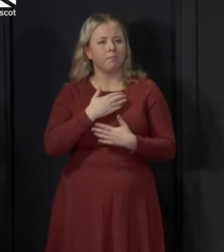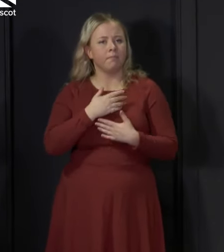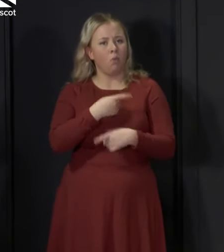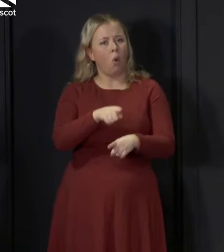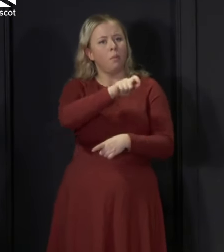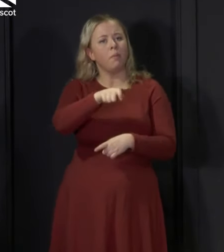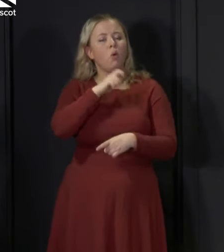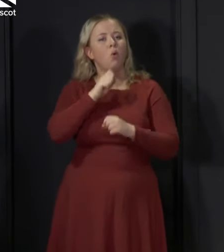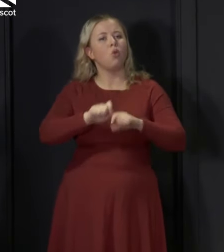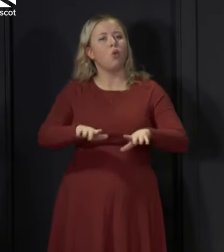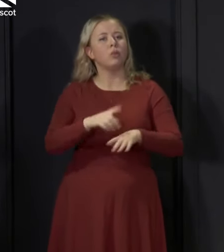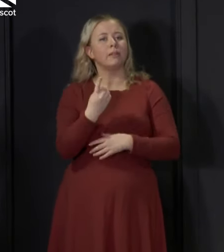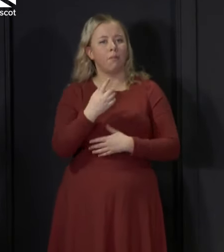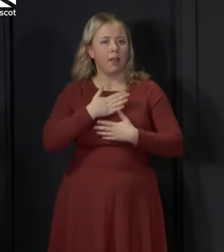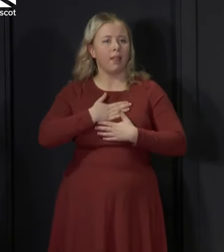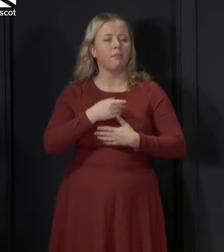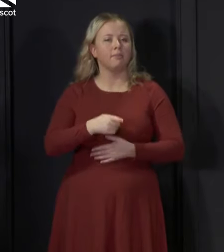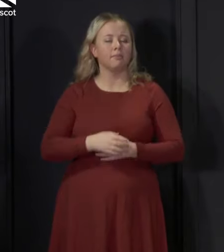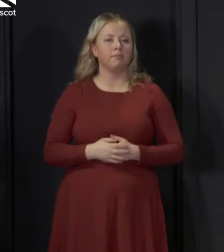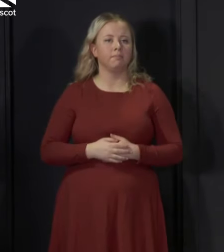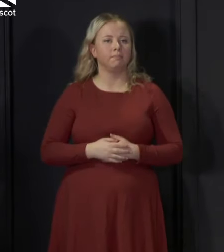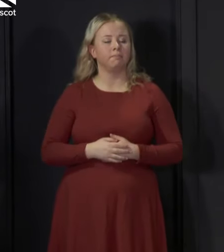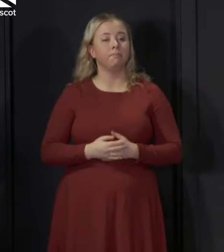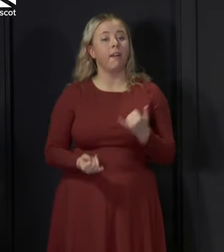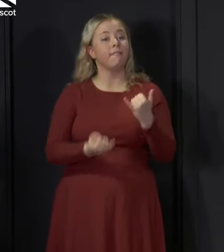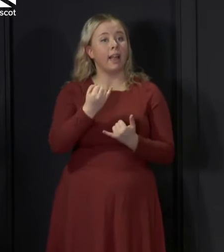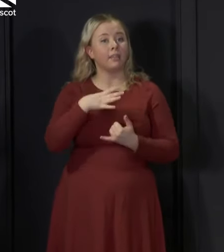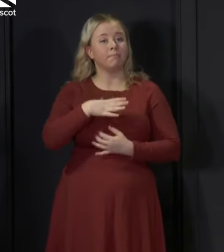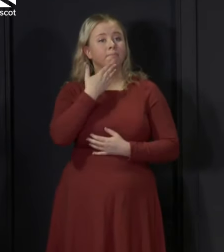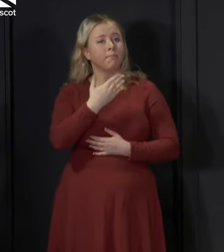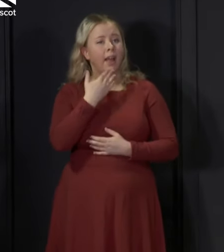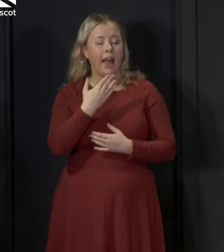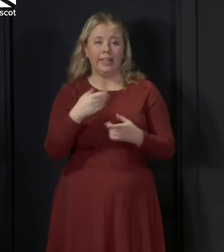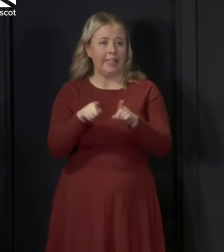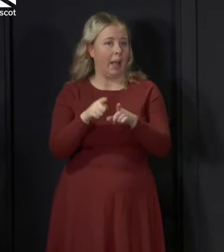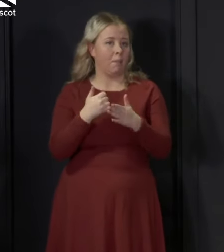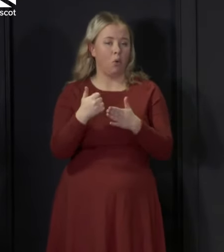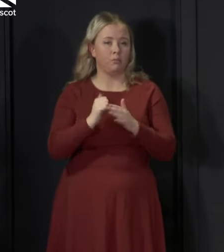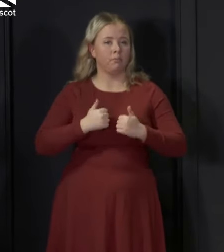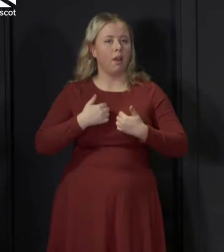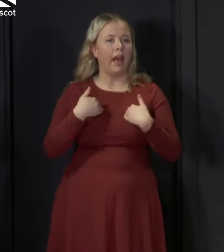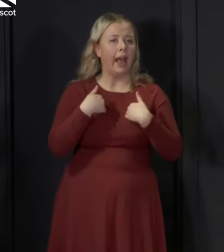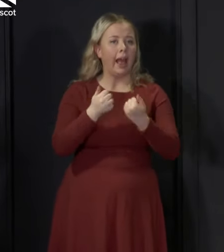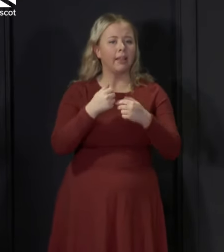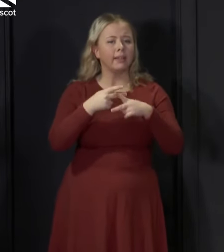one to this virus. And finally I want to thank - as I always do - our health and care workers for the extraordinary